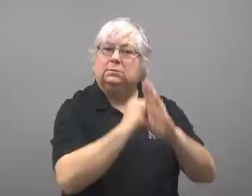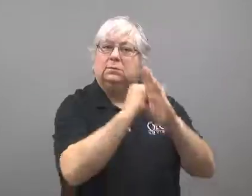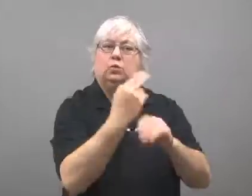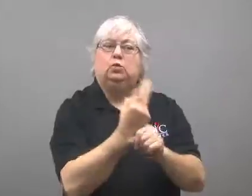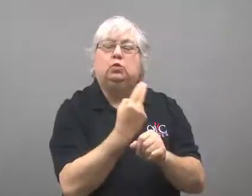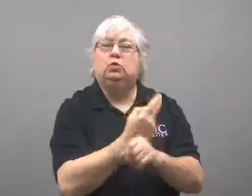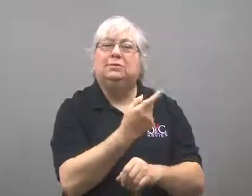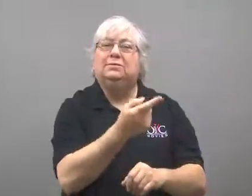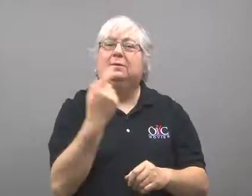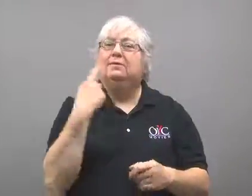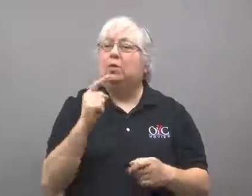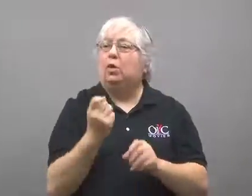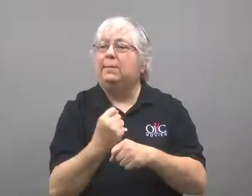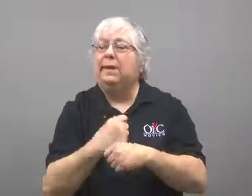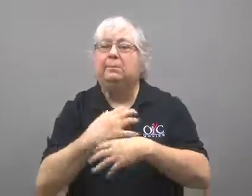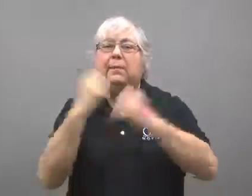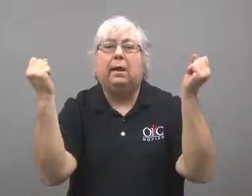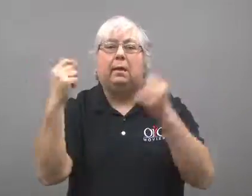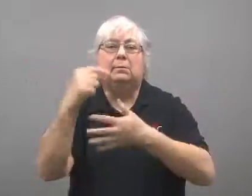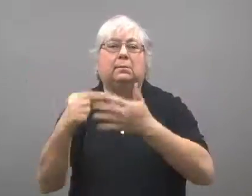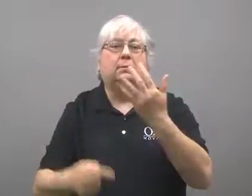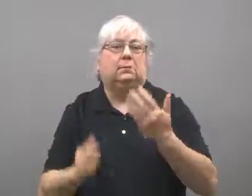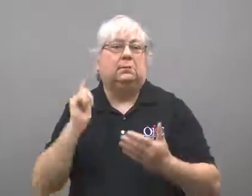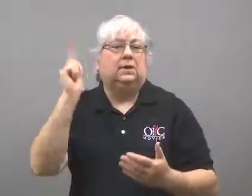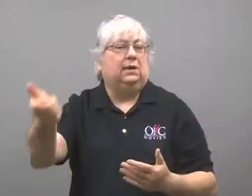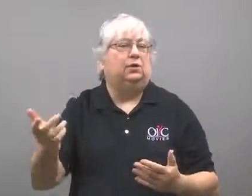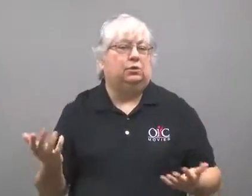to limit this program and prevent them from using it to make nuclear weapons.